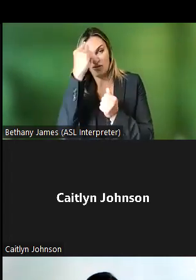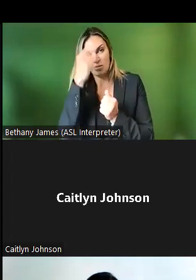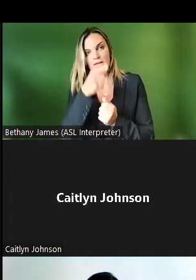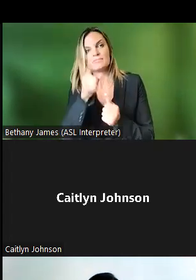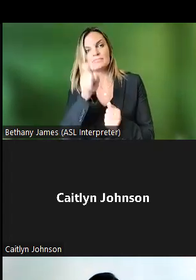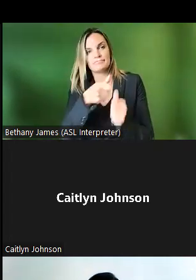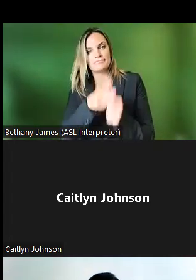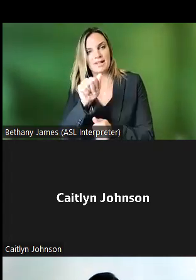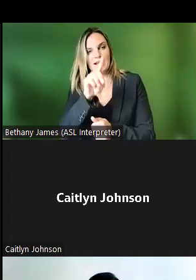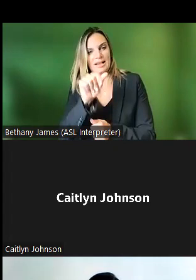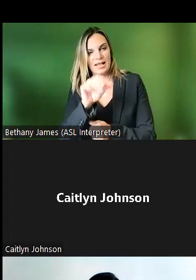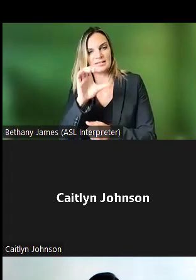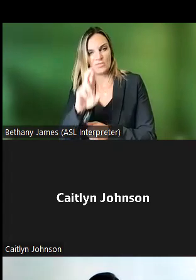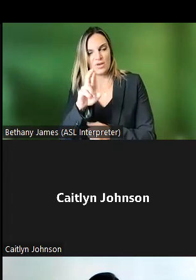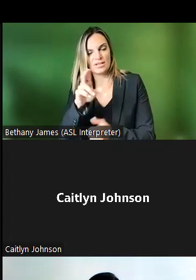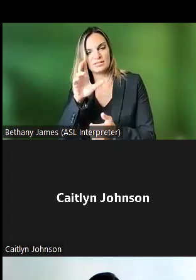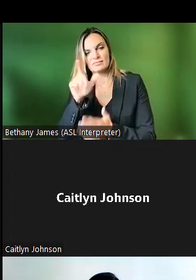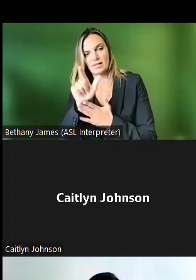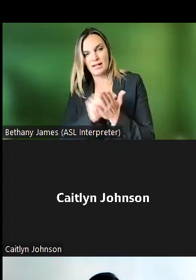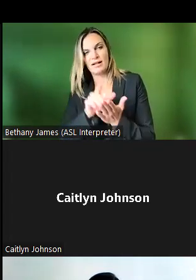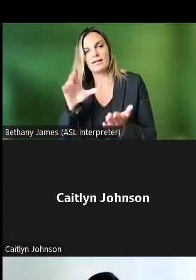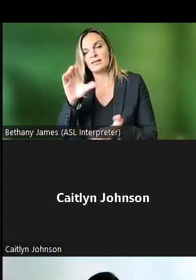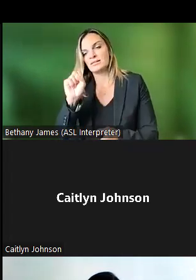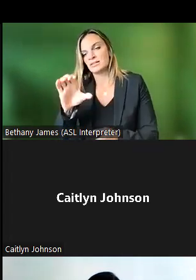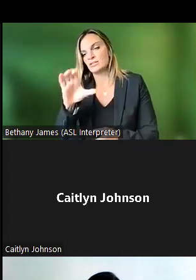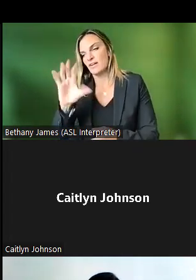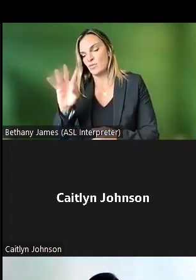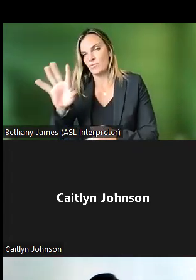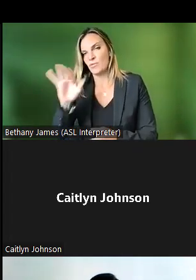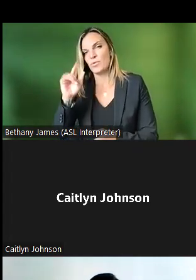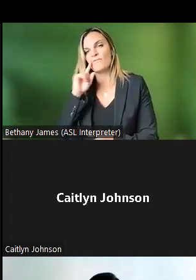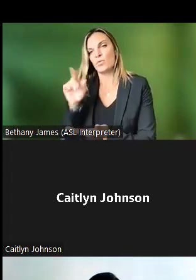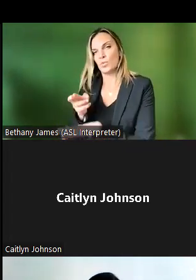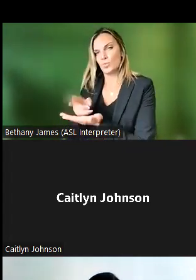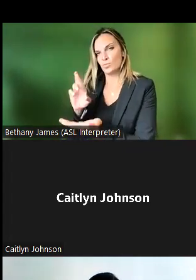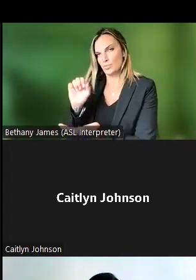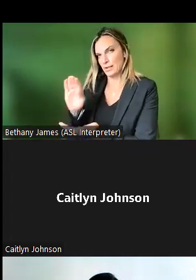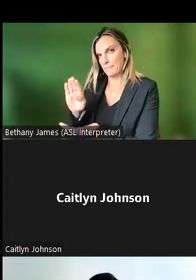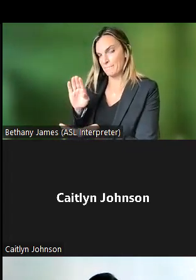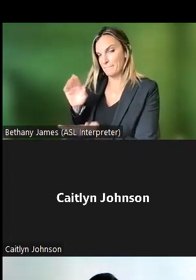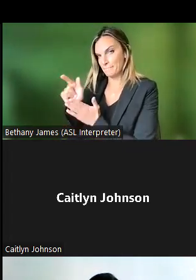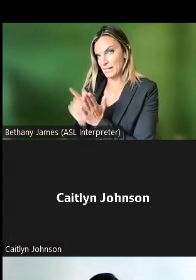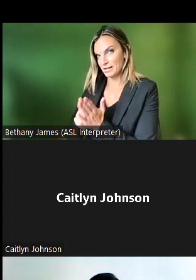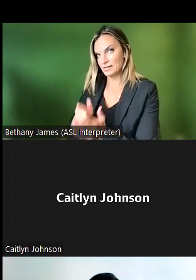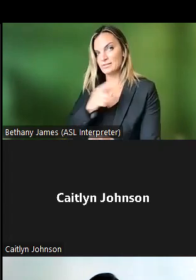act, and Section 504 of The Rehab Act. We coordinate compliance with the executive branch.